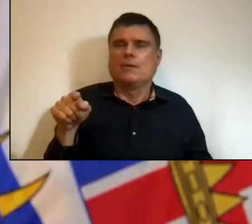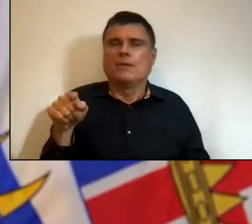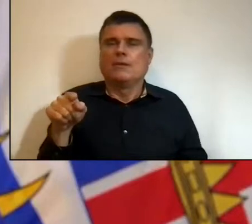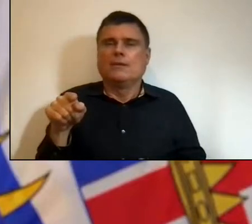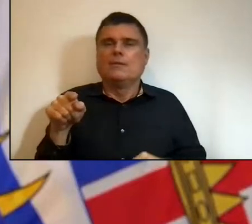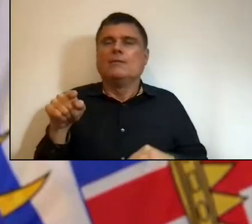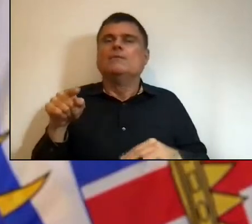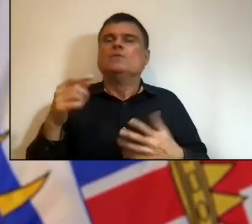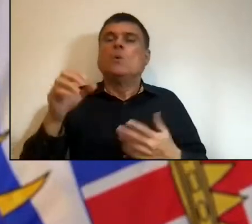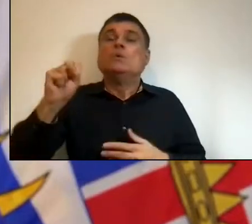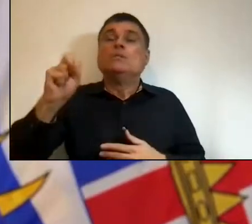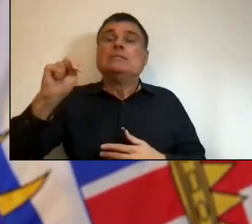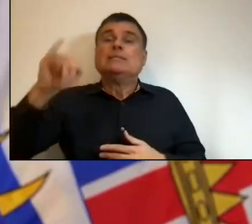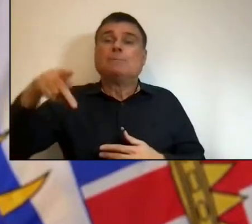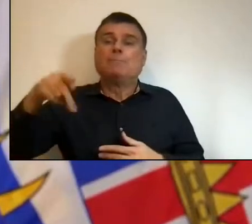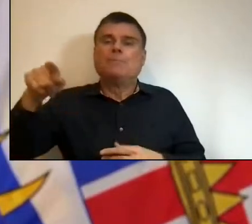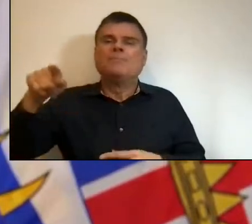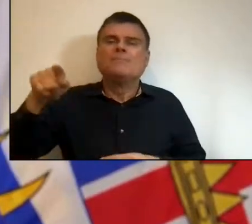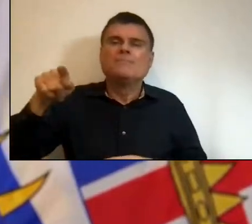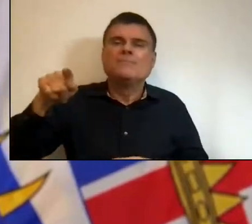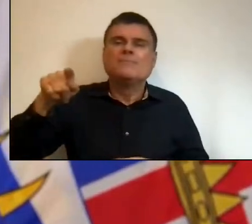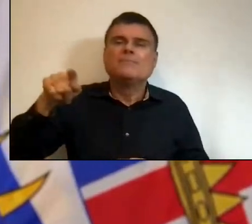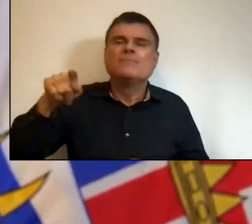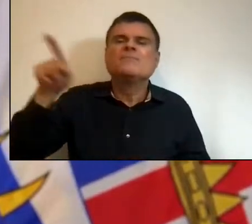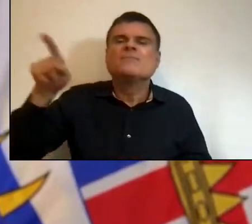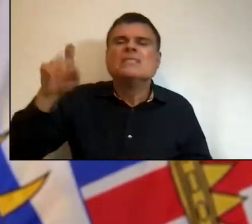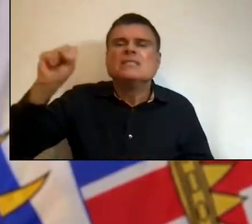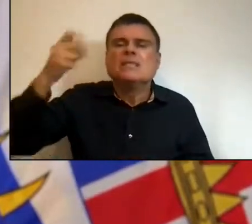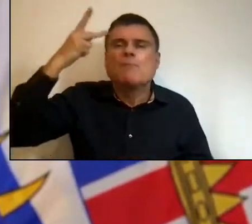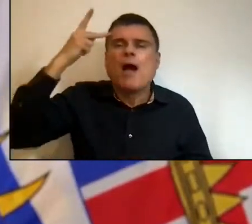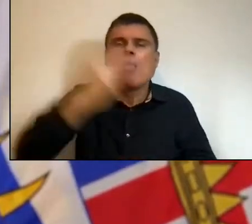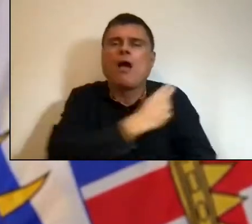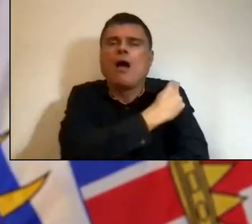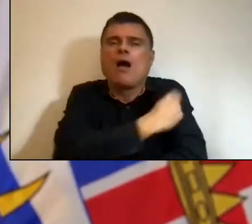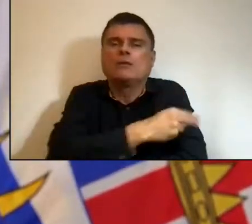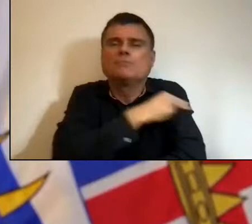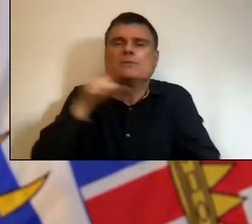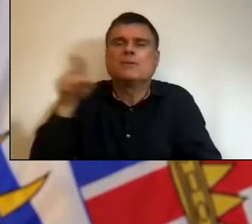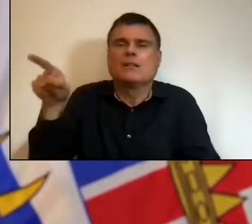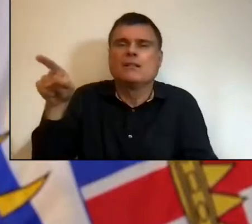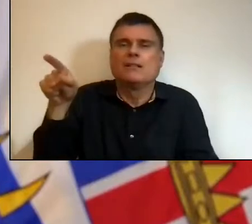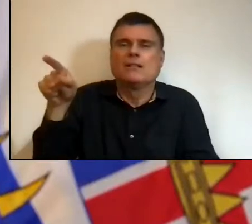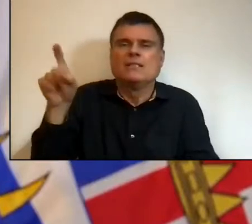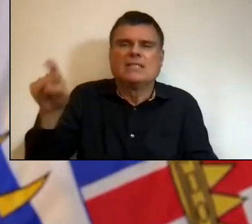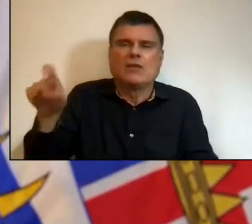So we are reporting on the